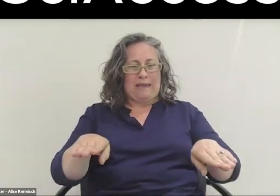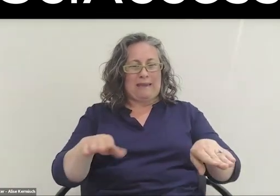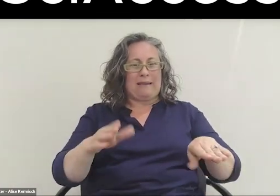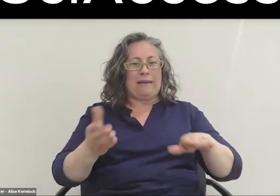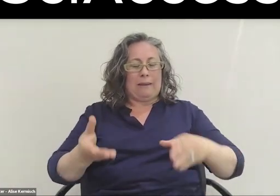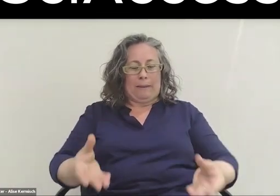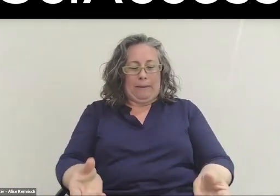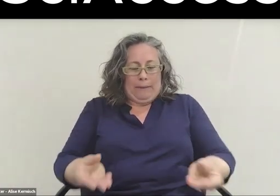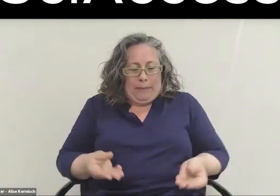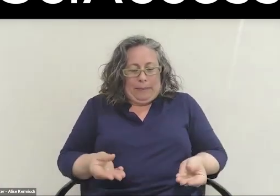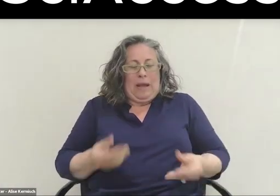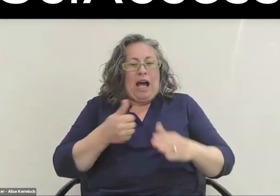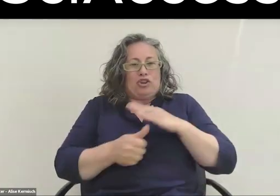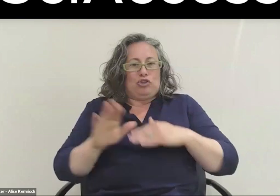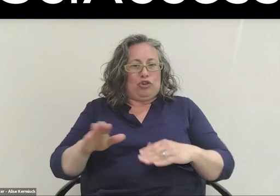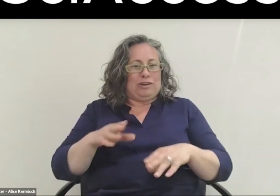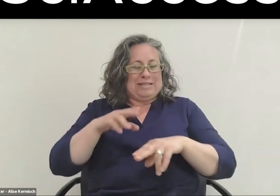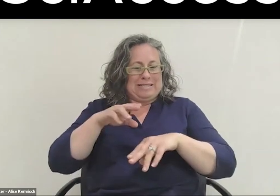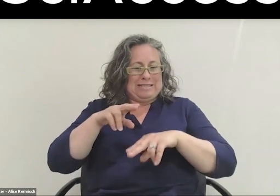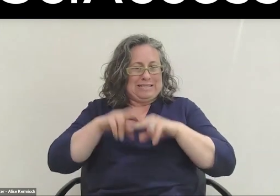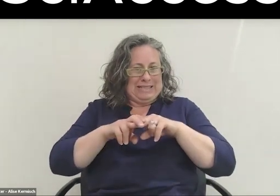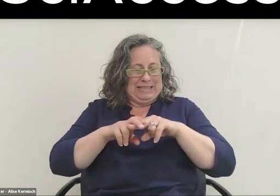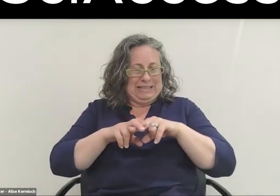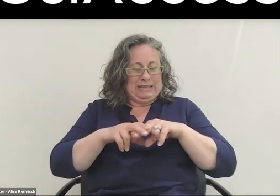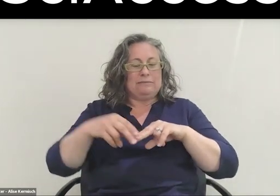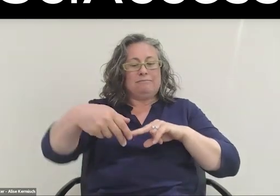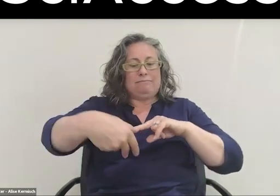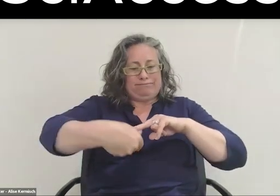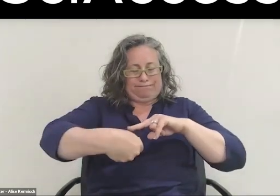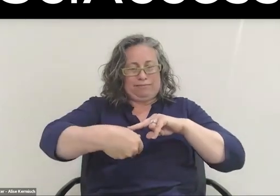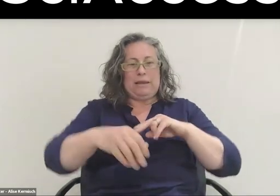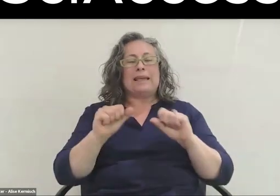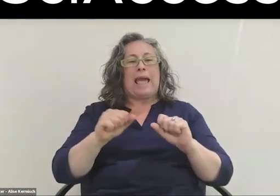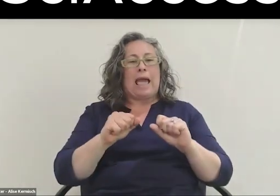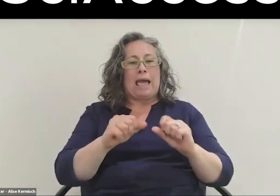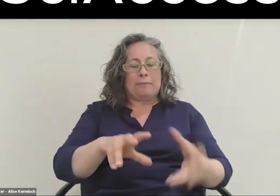and it can be disassembled and put in her backpack.